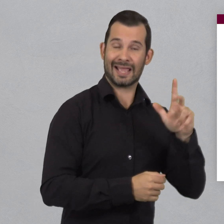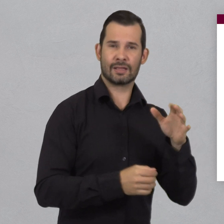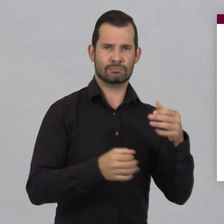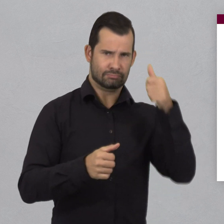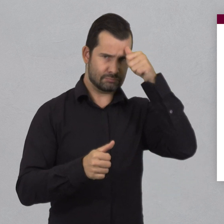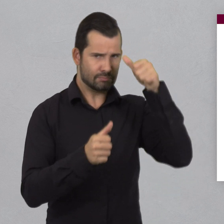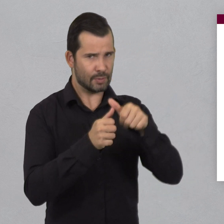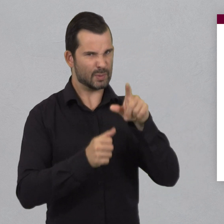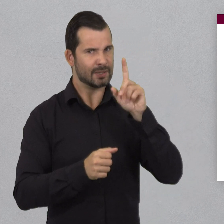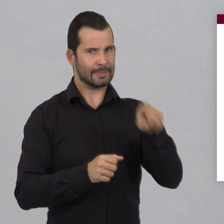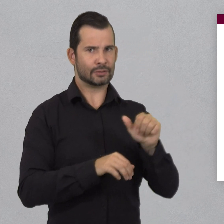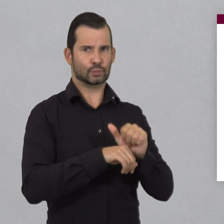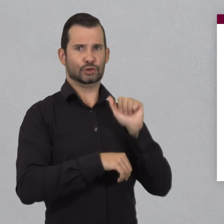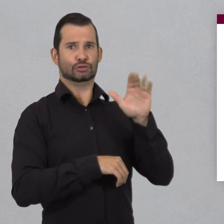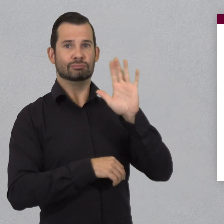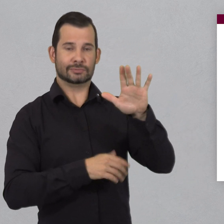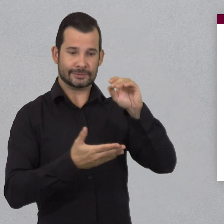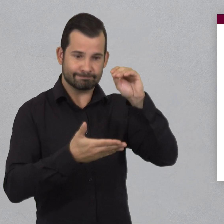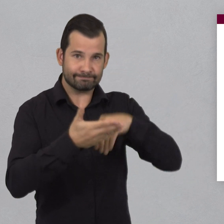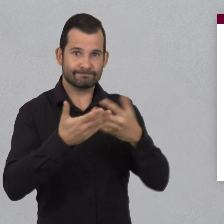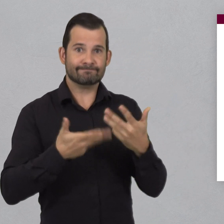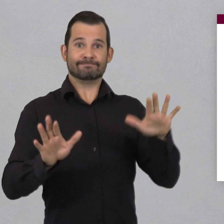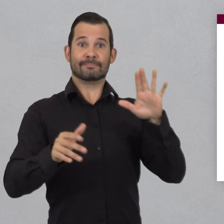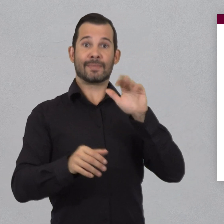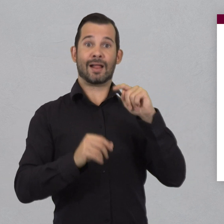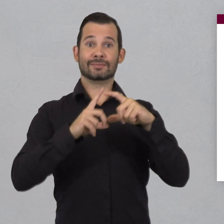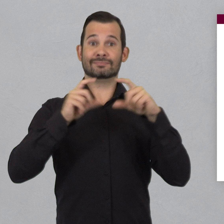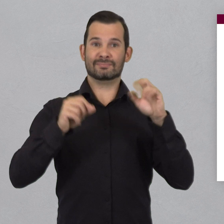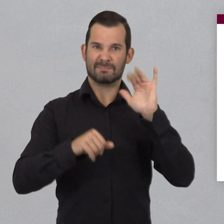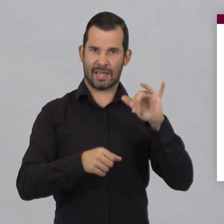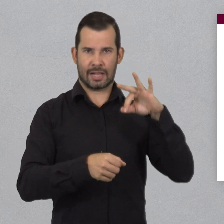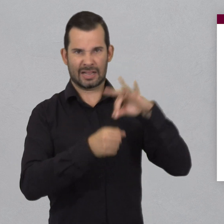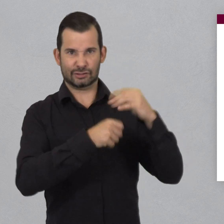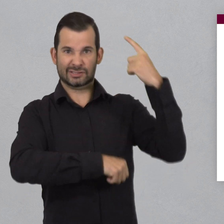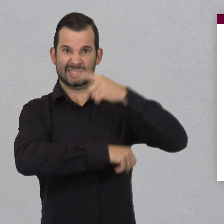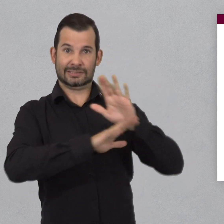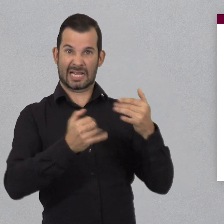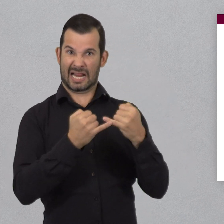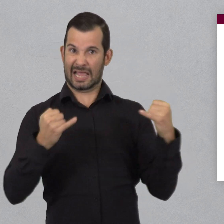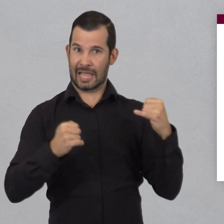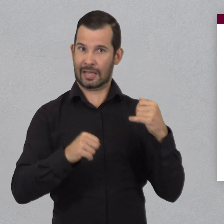remember that you must return your completed ballot by the election day deadline.